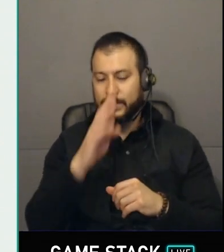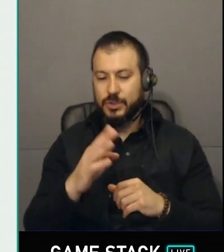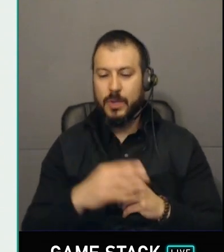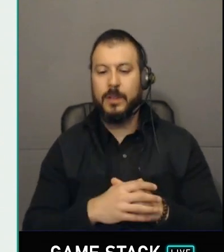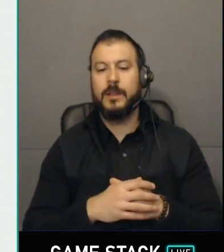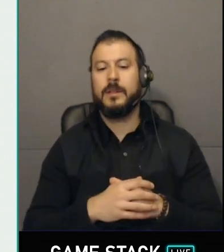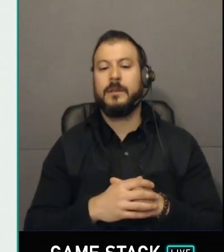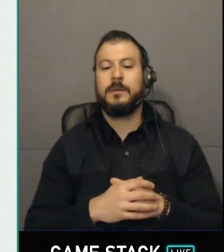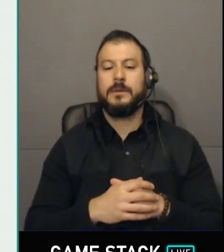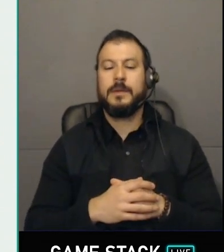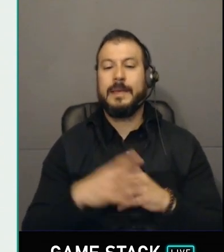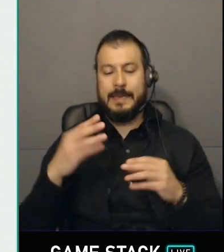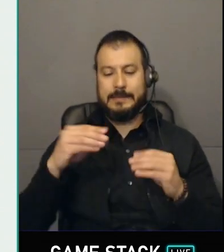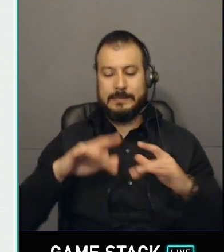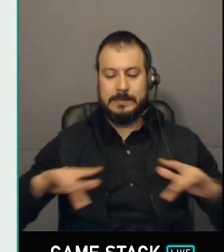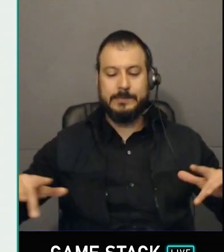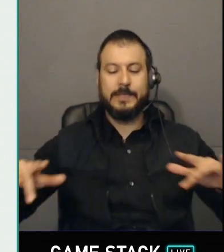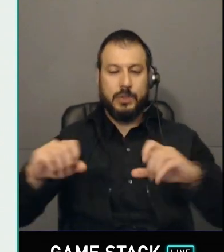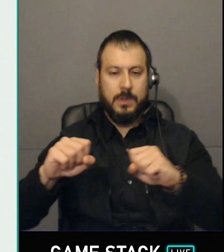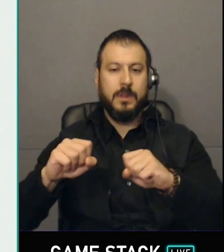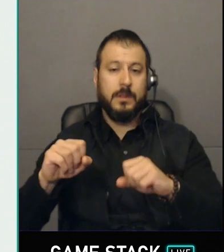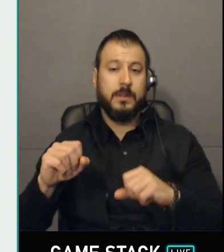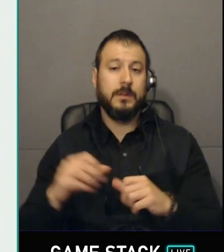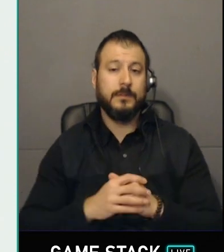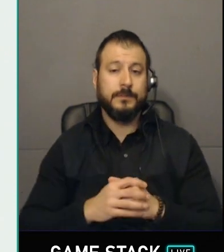which we'll talk about in little while.